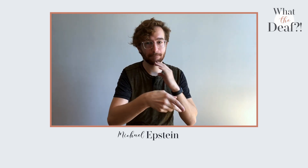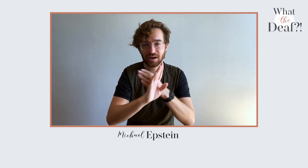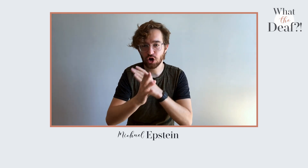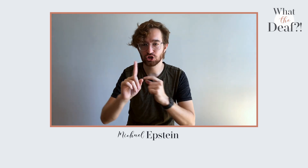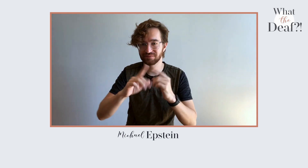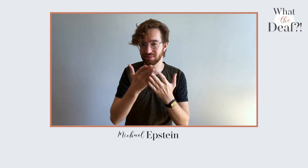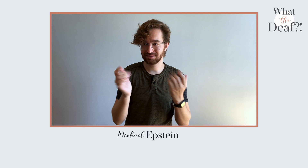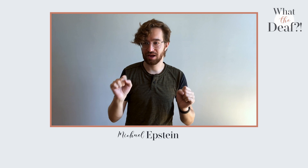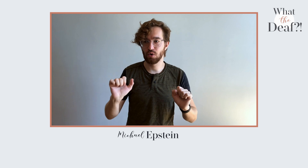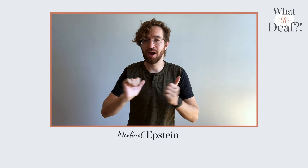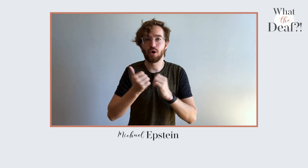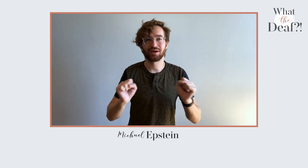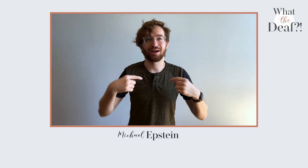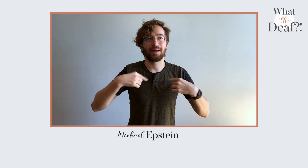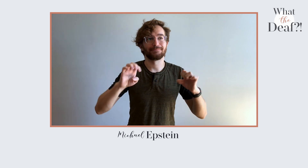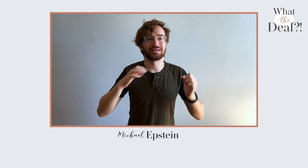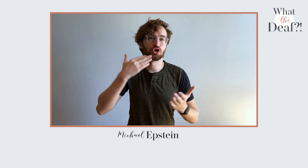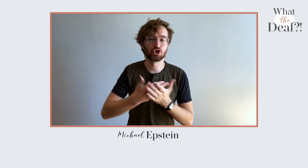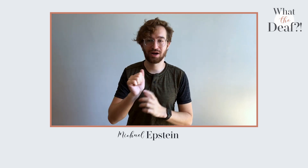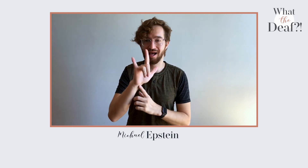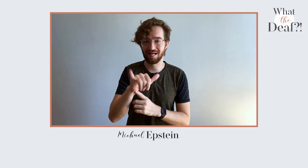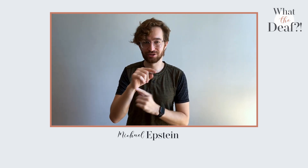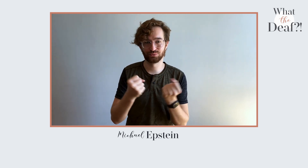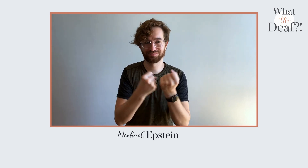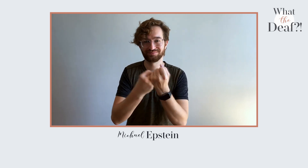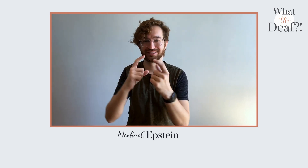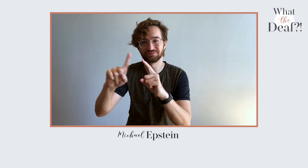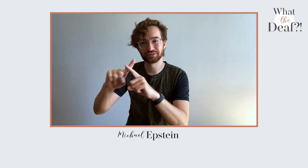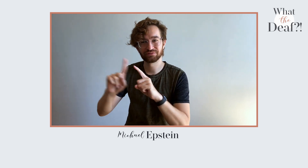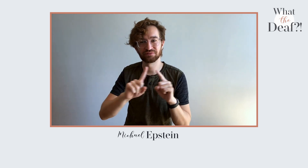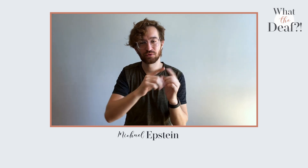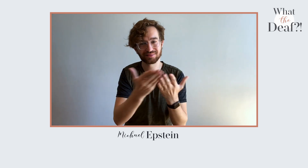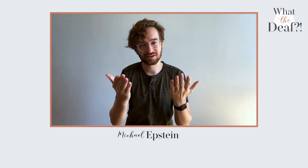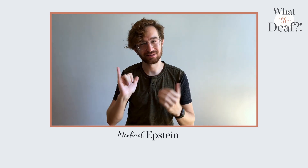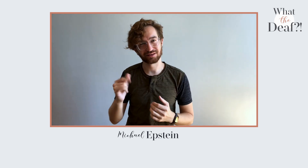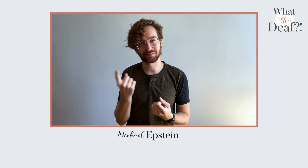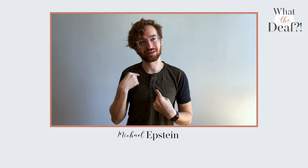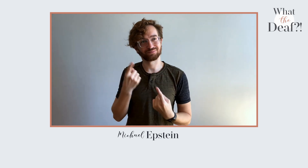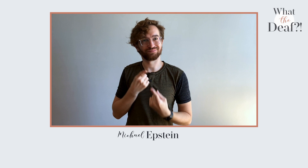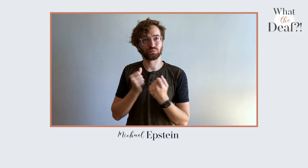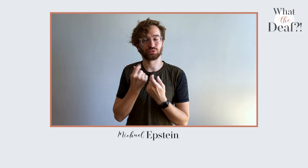the different barriers that the deaf community faces and how can I be a good ally for all of those different things that I just mentioned?